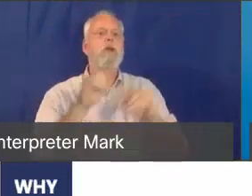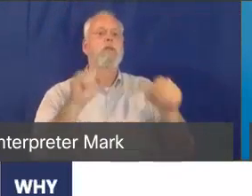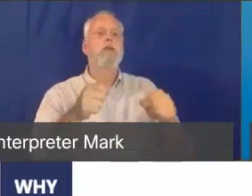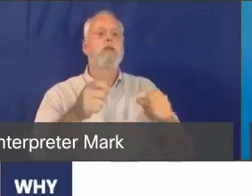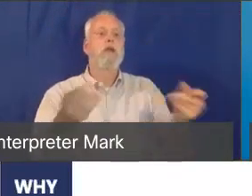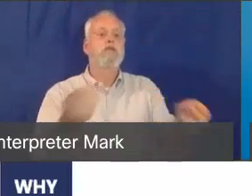for each of the,